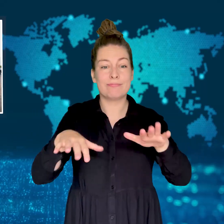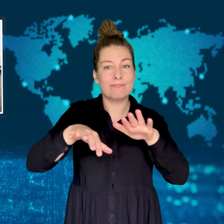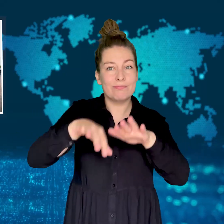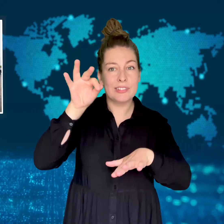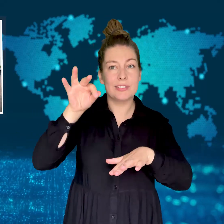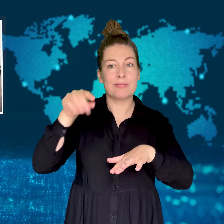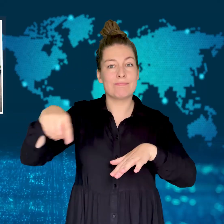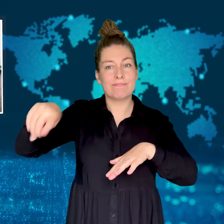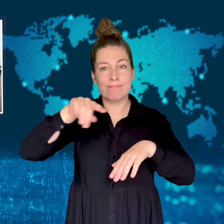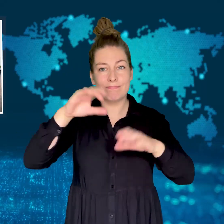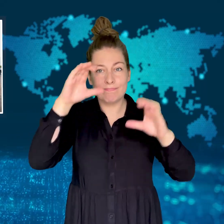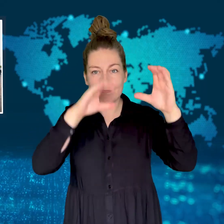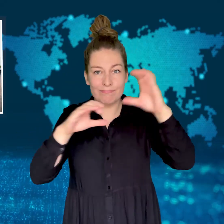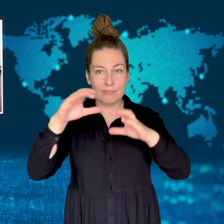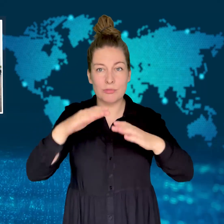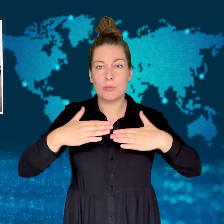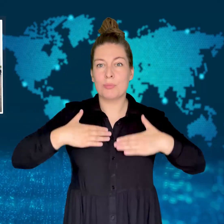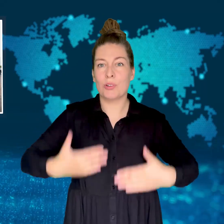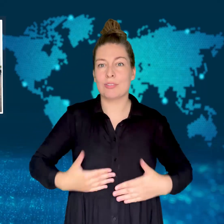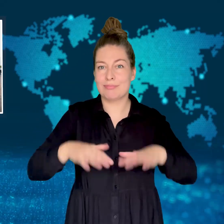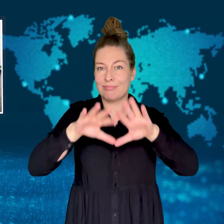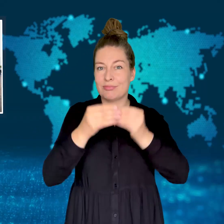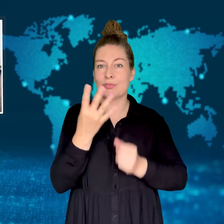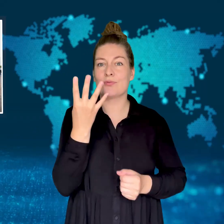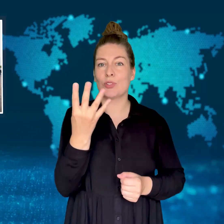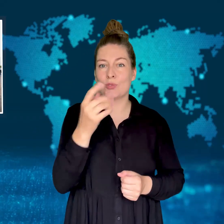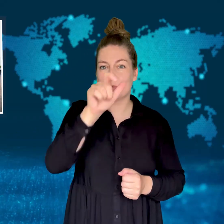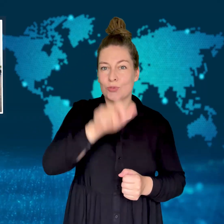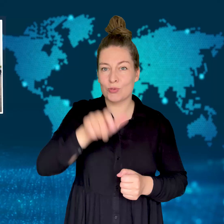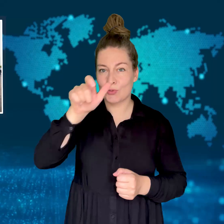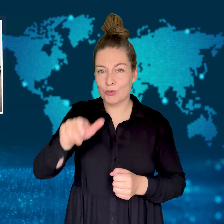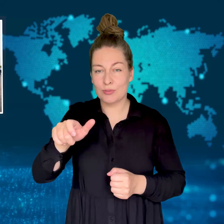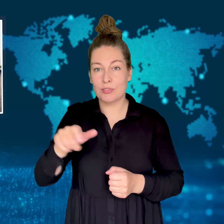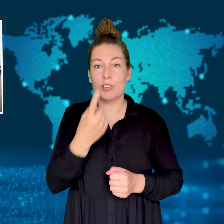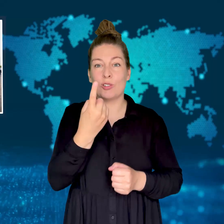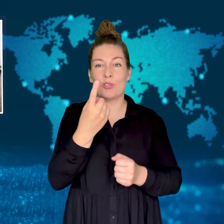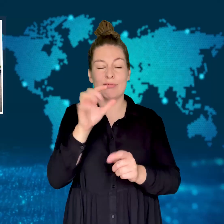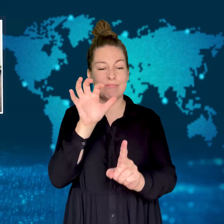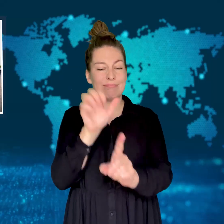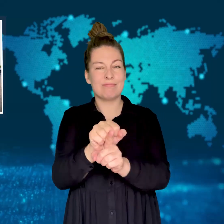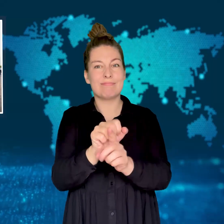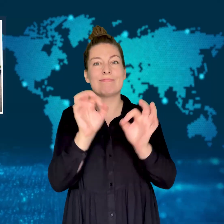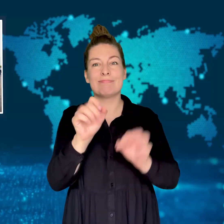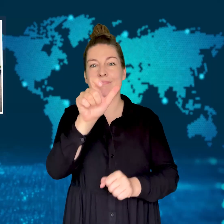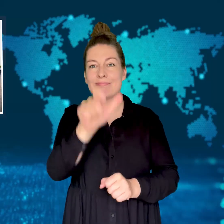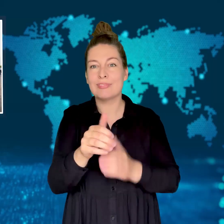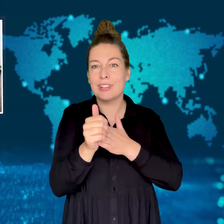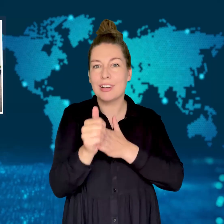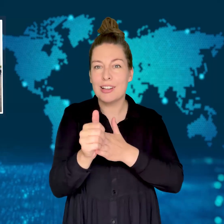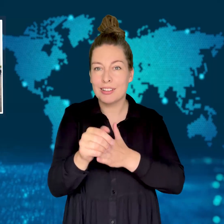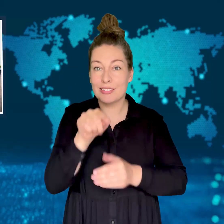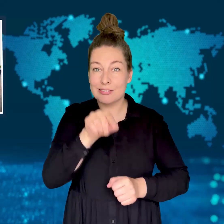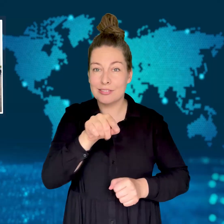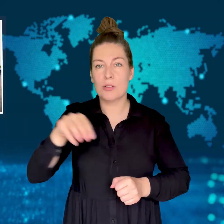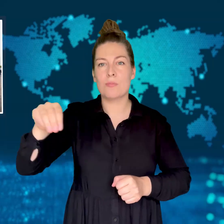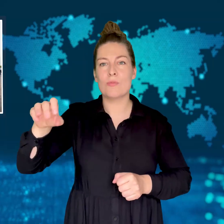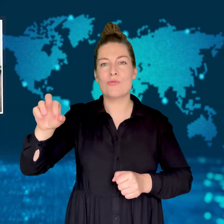Four bodies were found at the scene, and one of those bodies was identified as Mora.